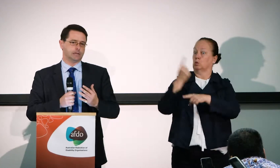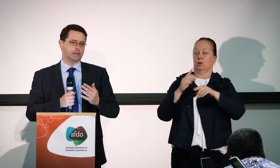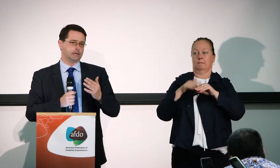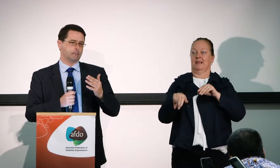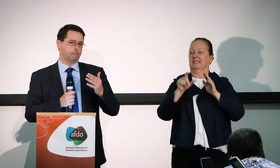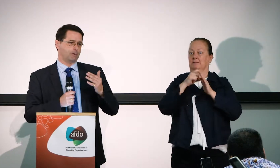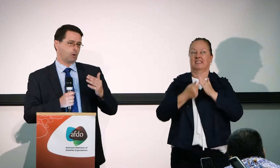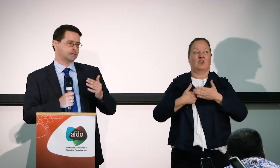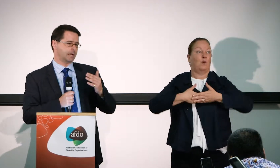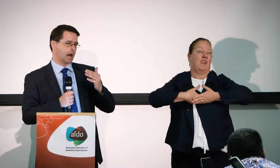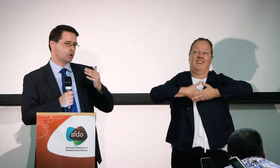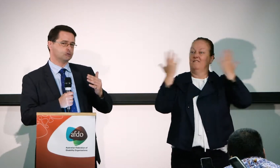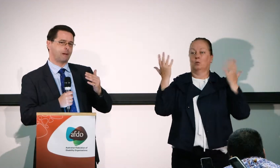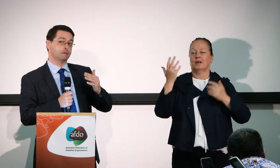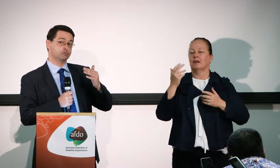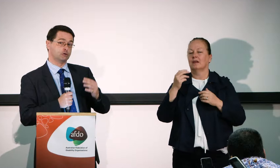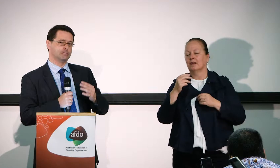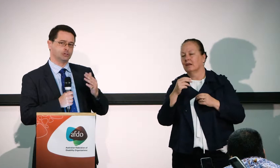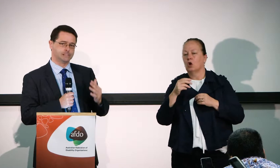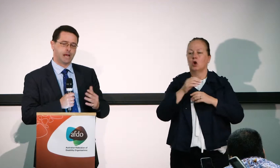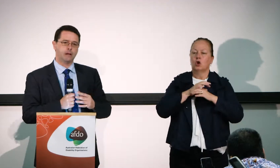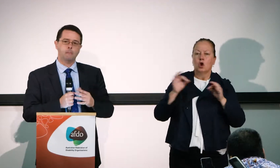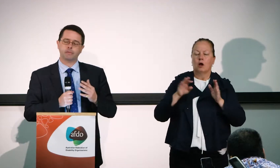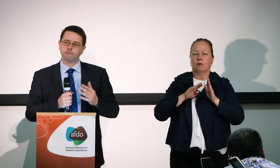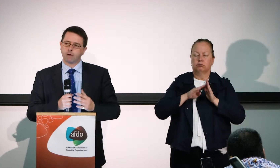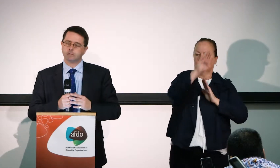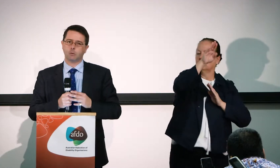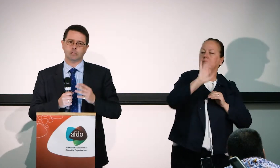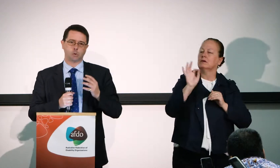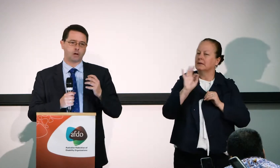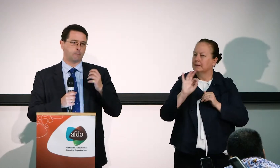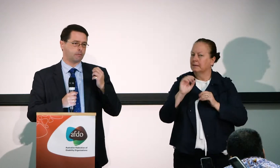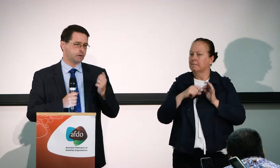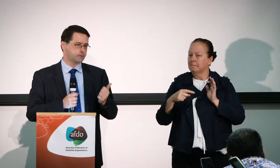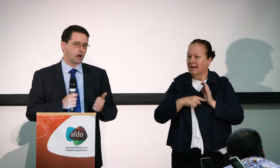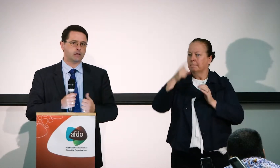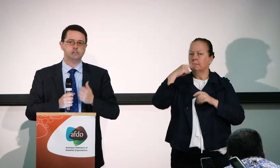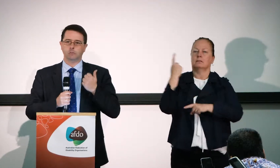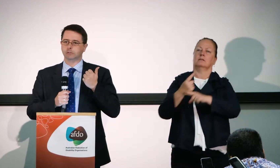It's not obviously, we're not seeing a huge amount of progress just yet, But the fact that we are talking about the NDIS